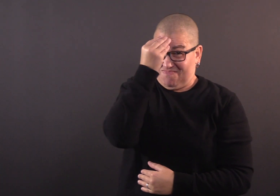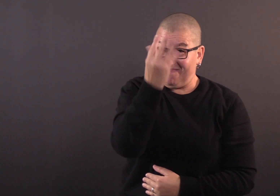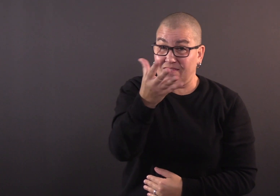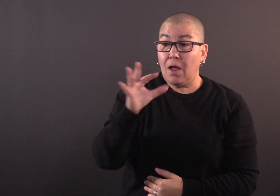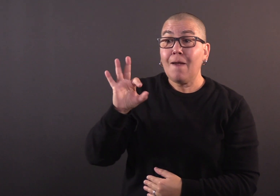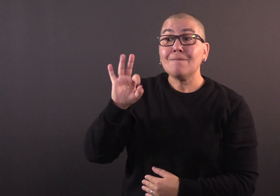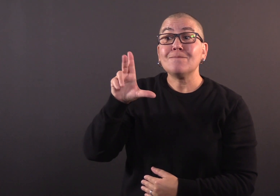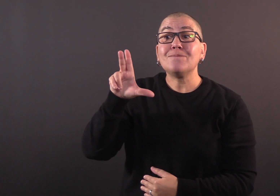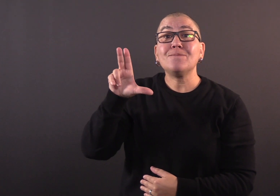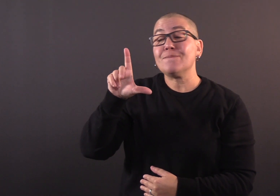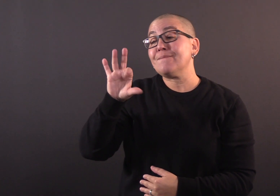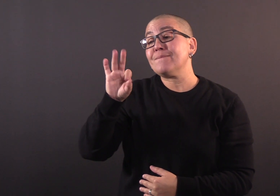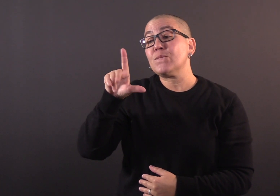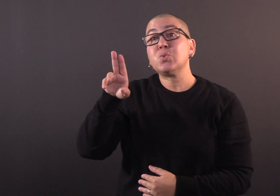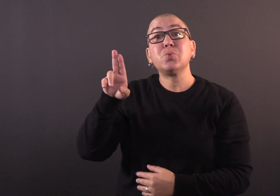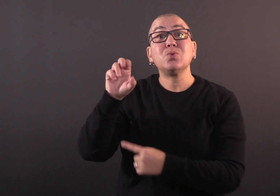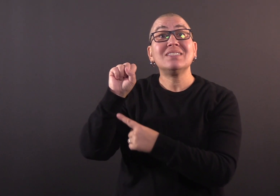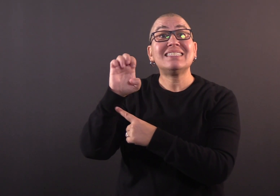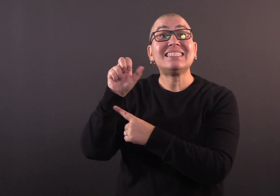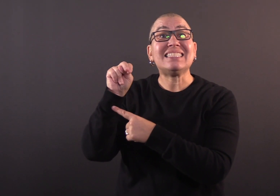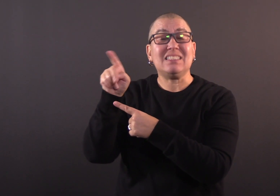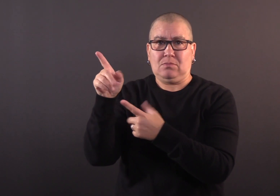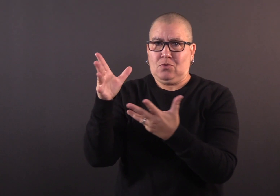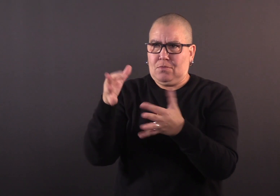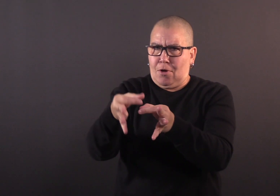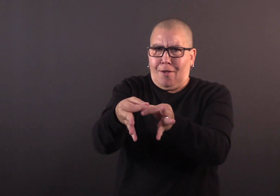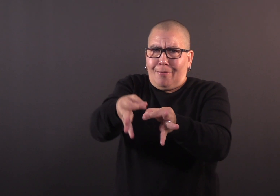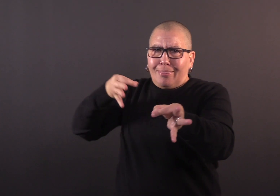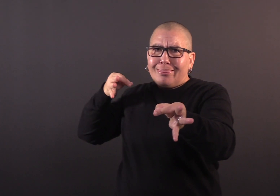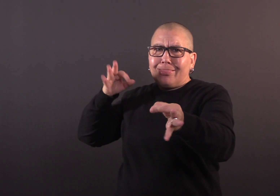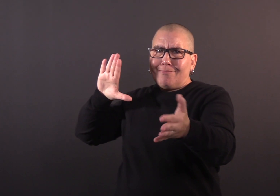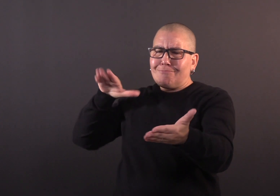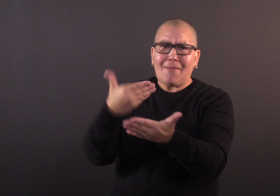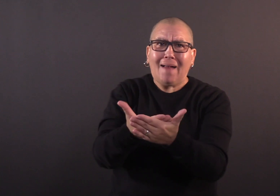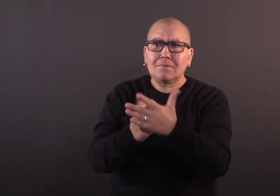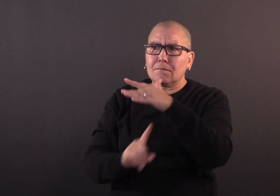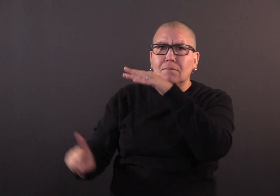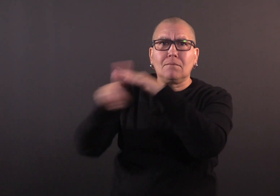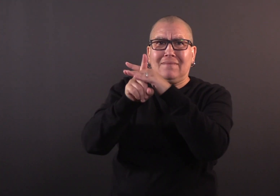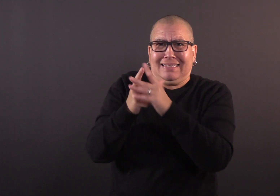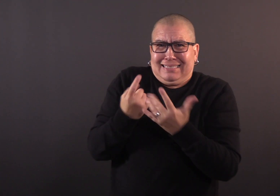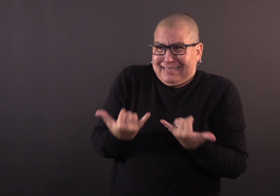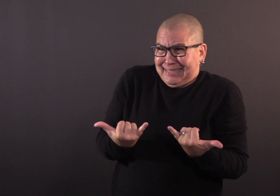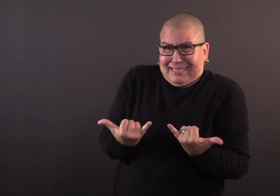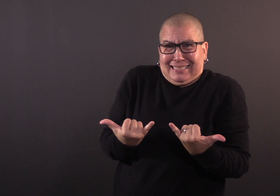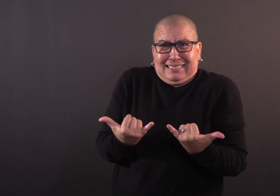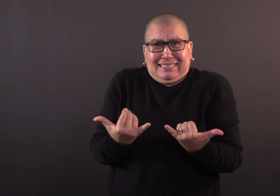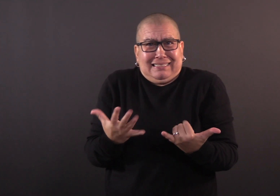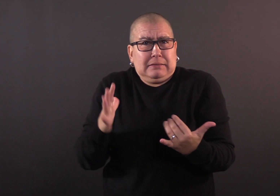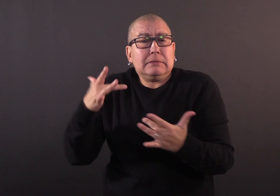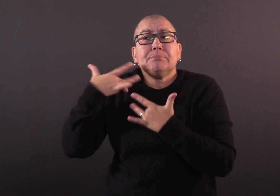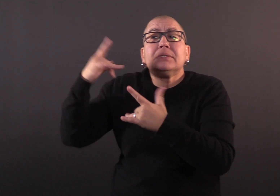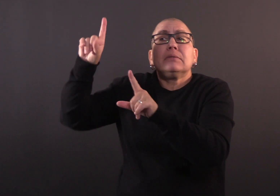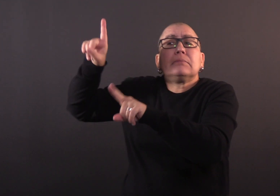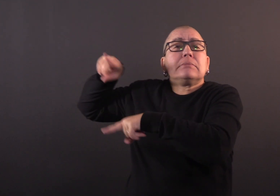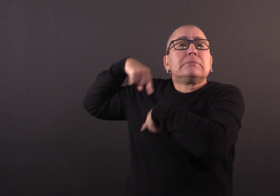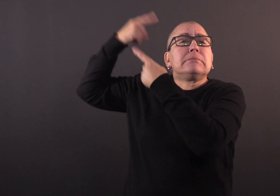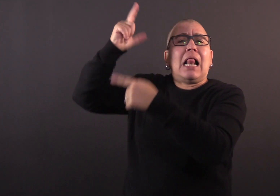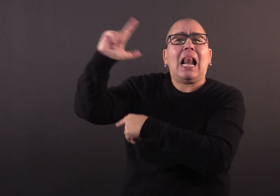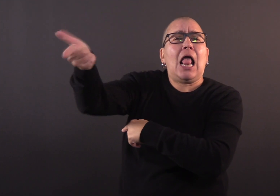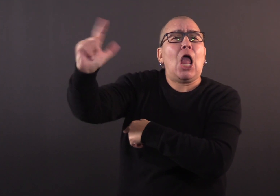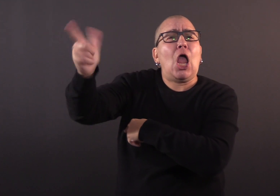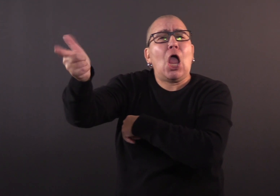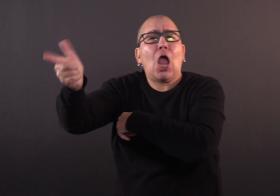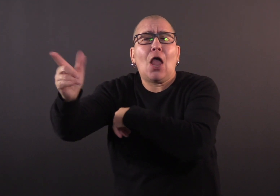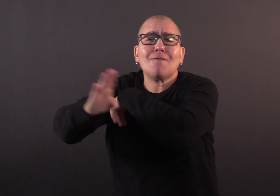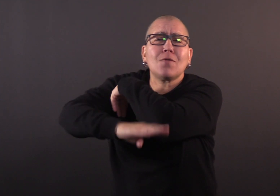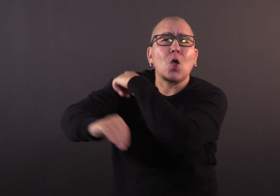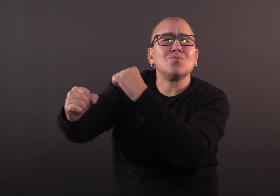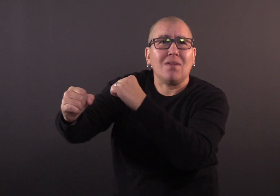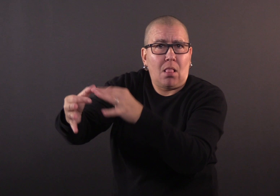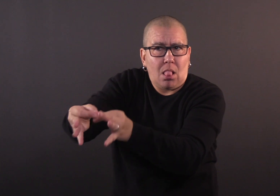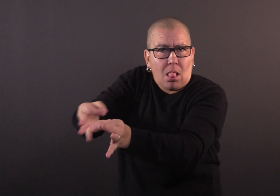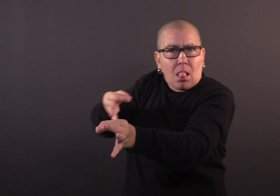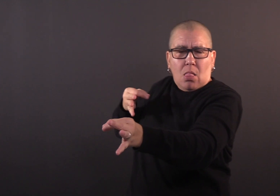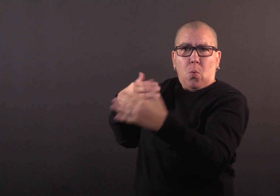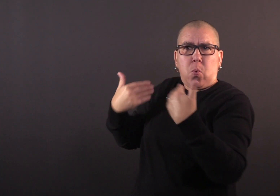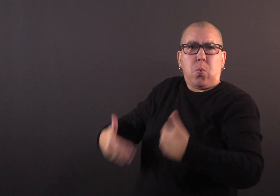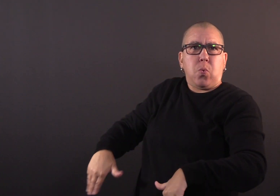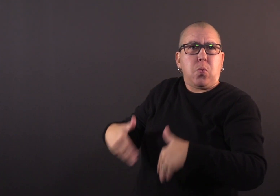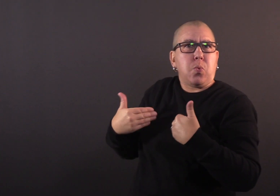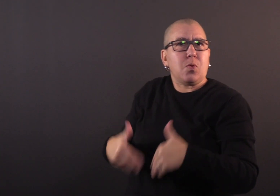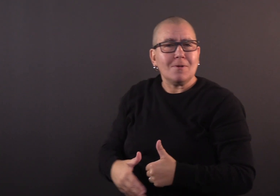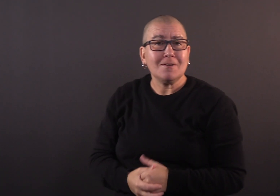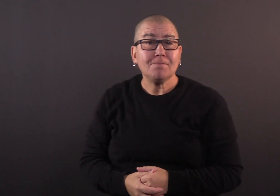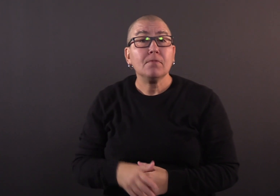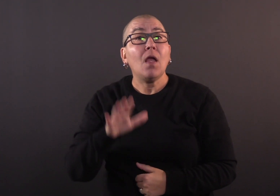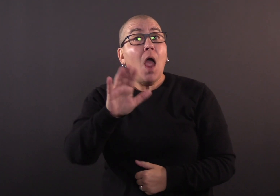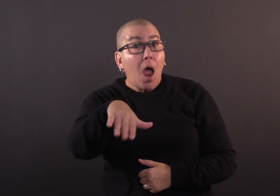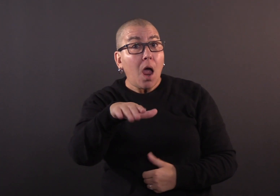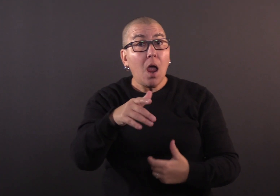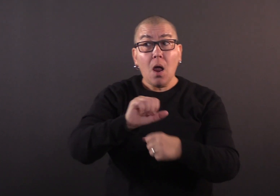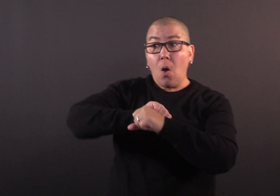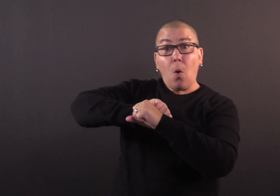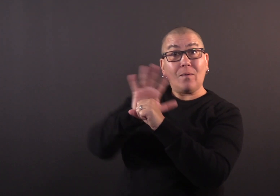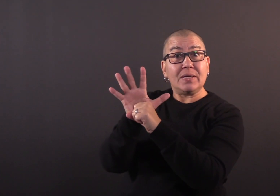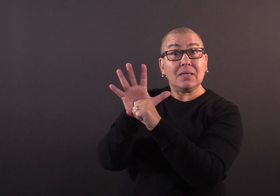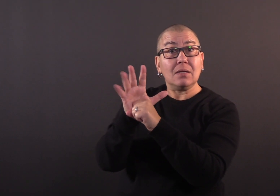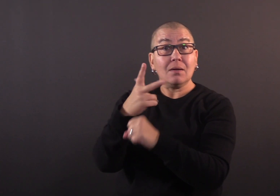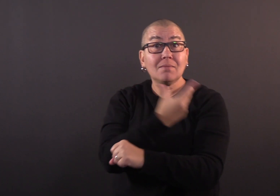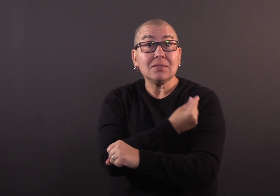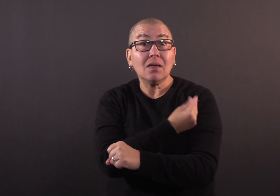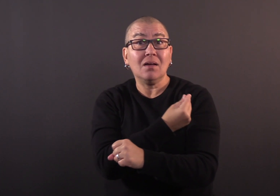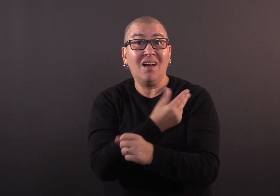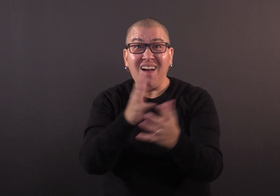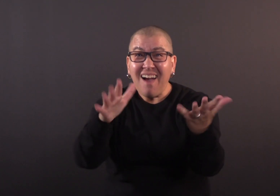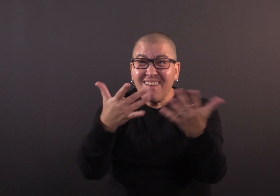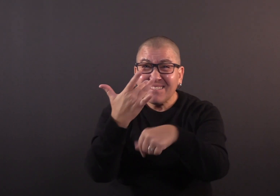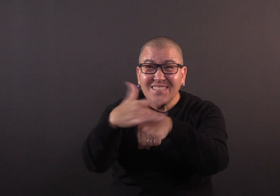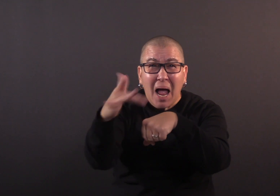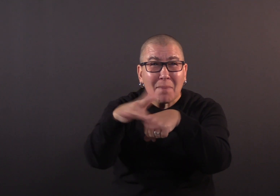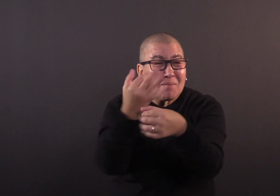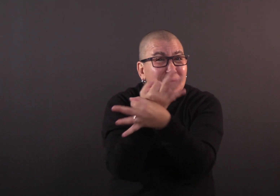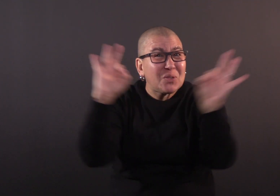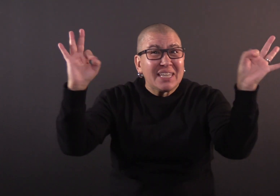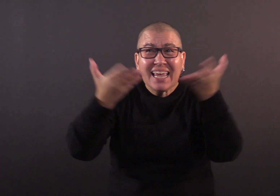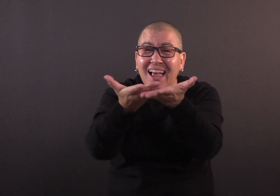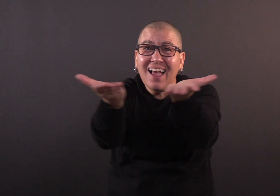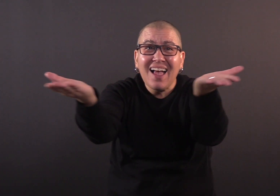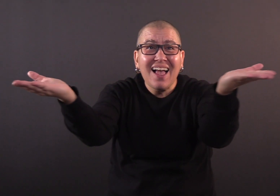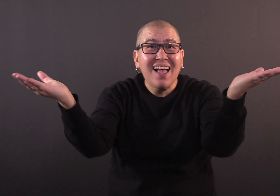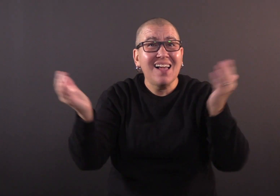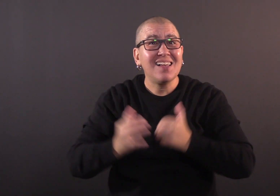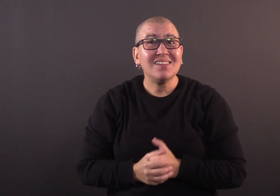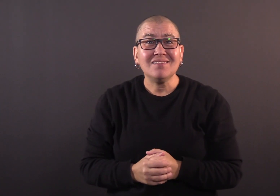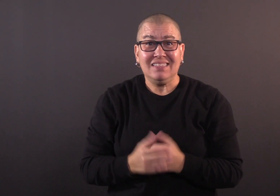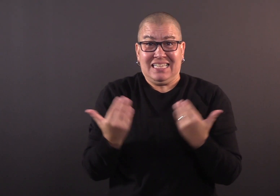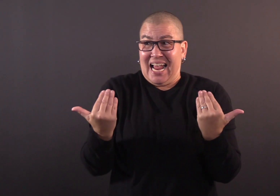the highest level in more than a decade. Free Covid-19 Vaccines Are Available